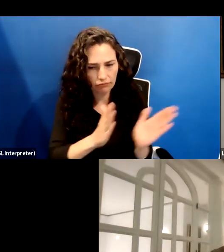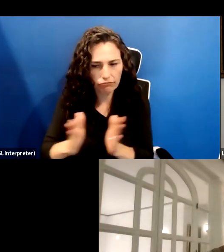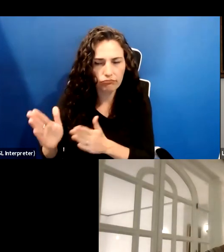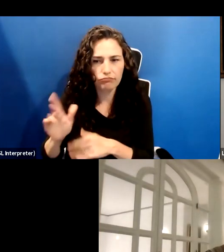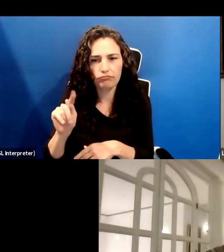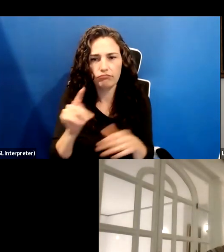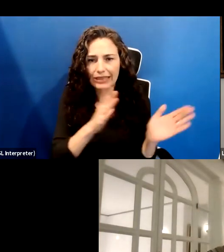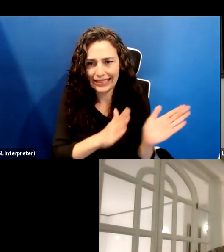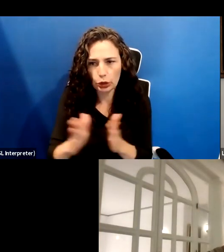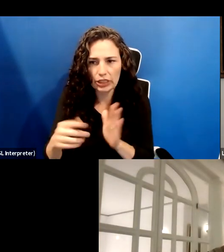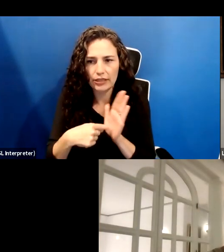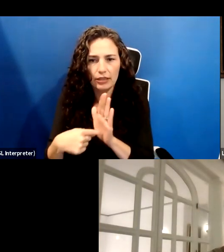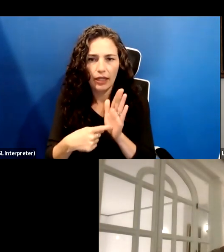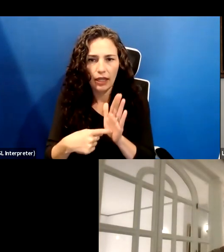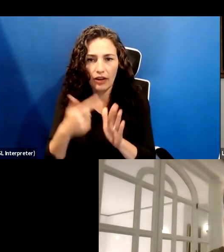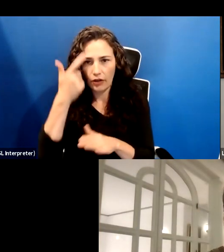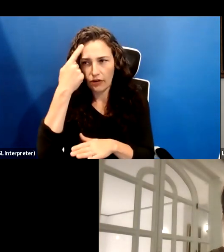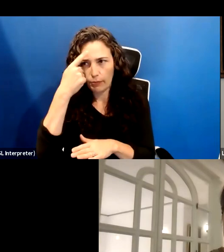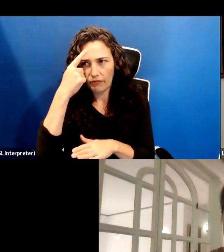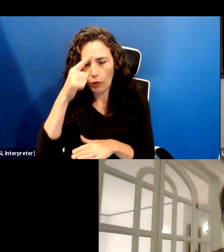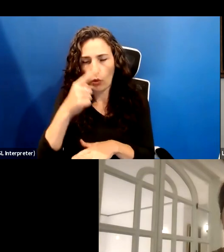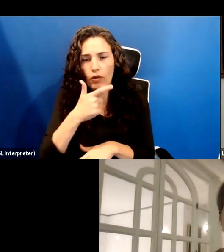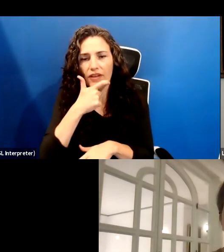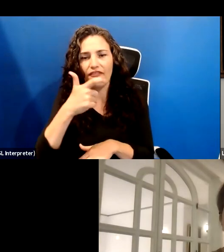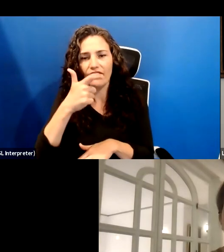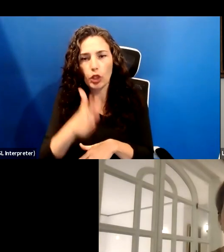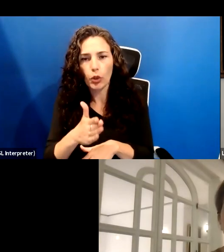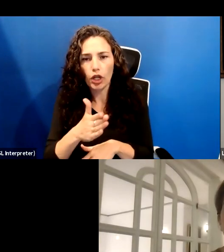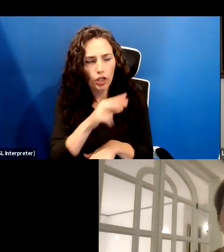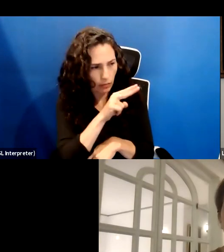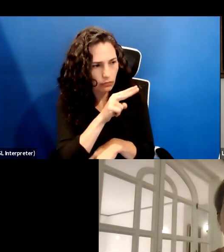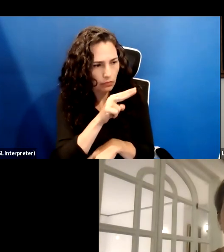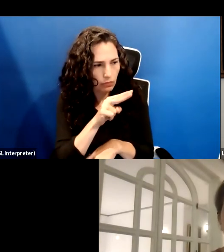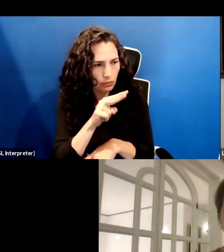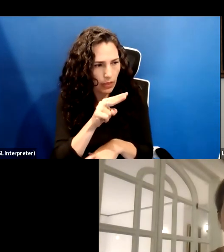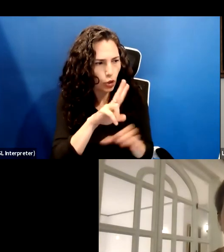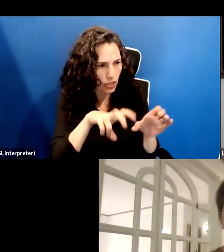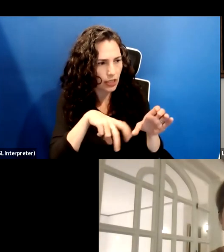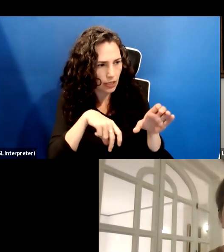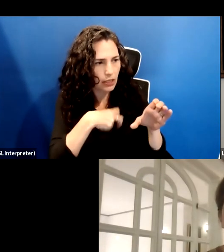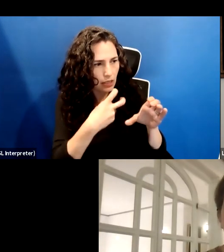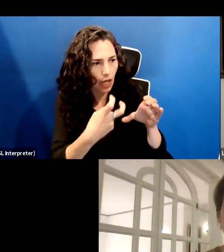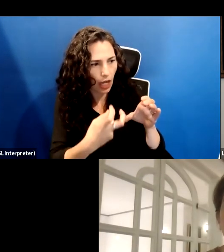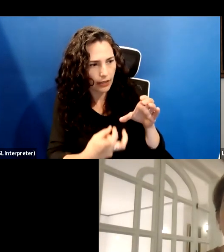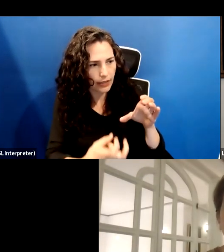It builds on that same kind of pacing as if you were being sucked in to this indoctrination.